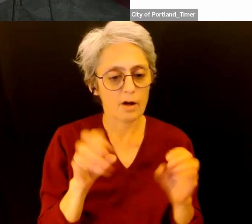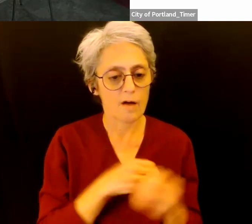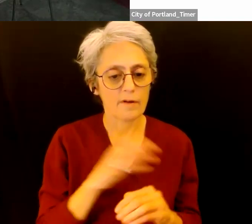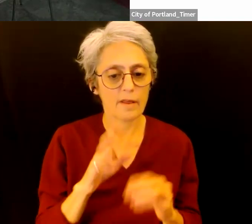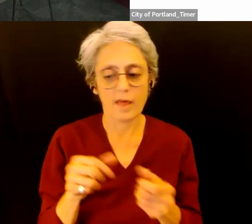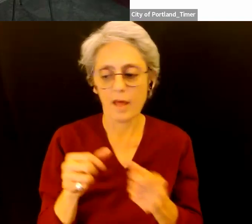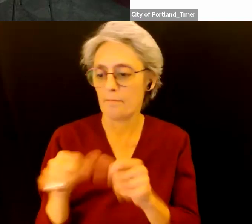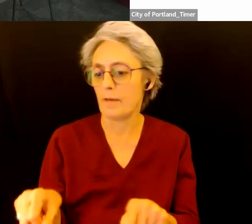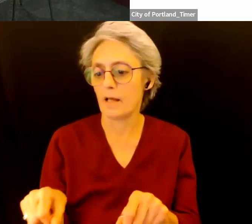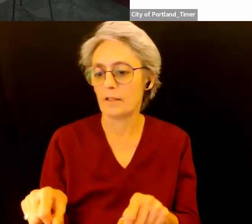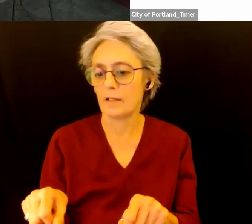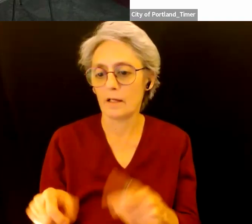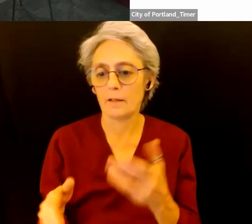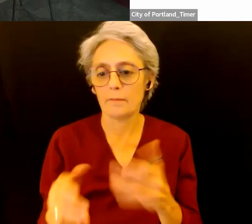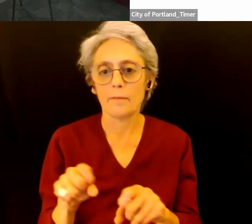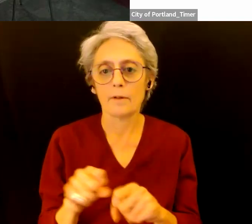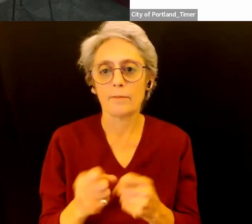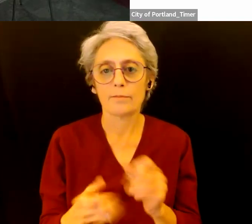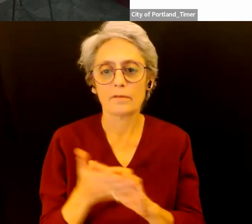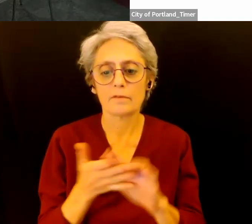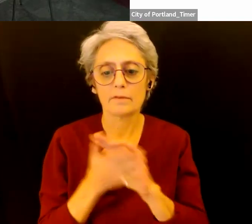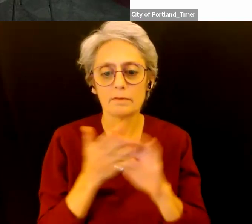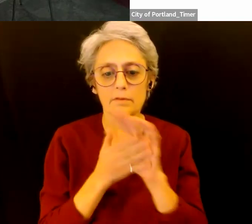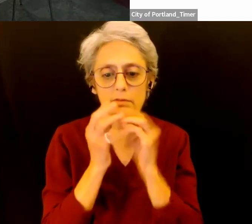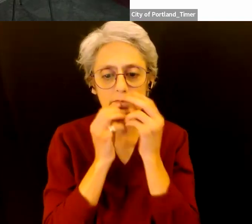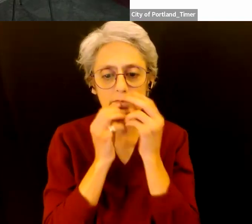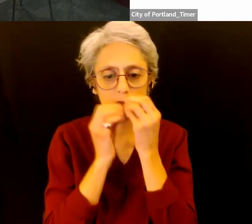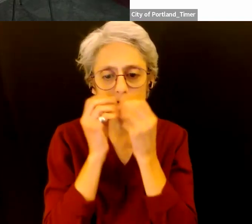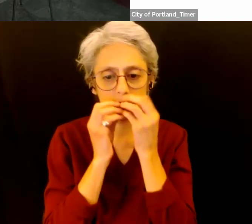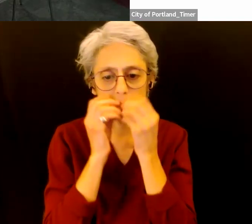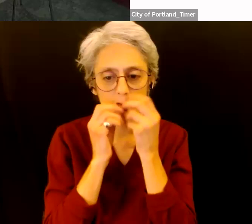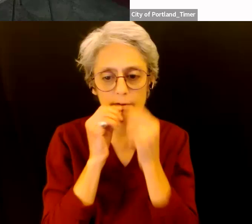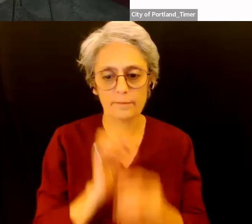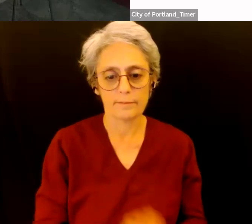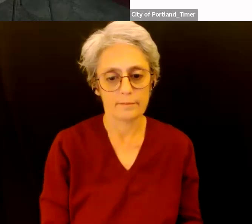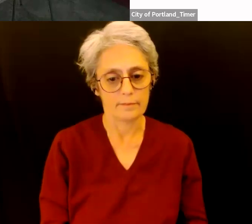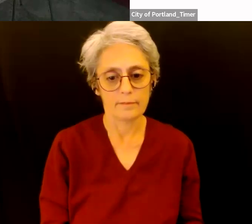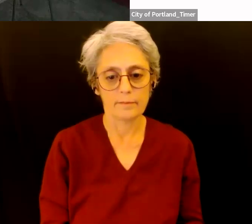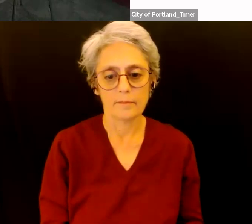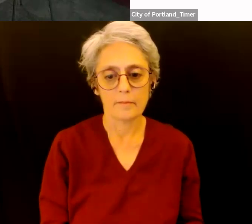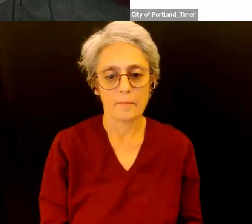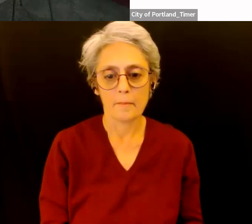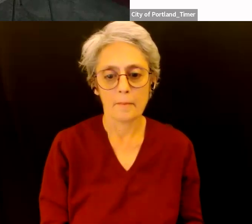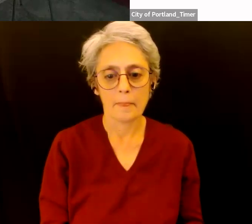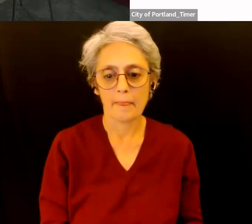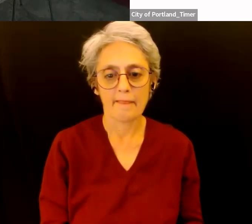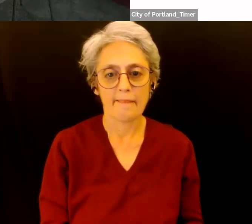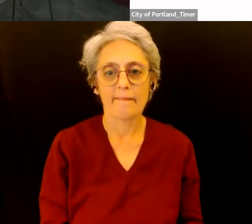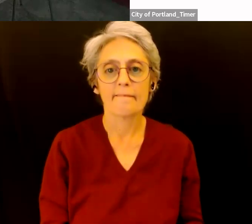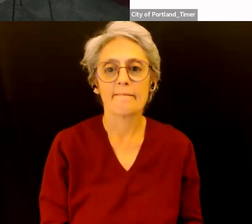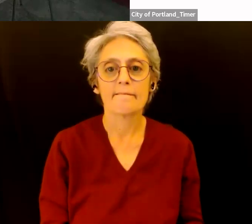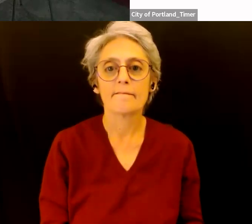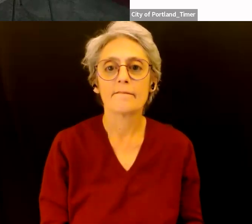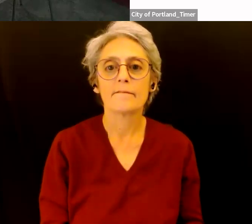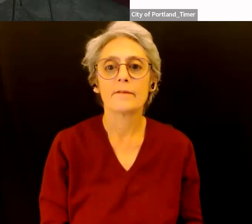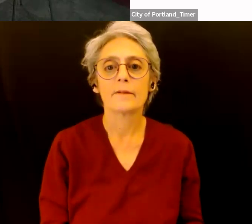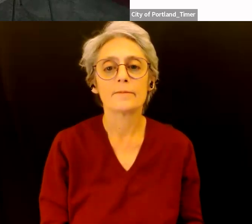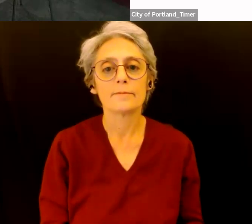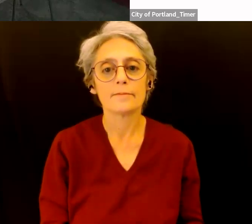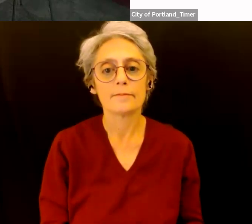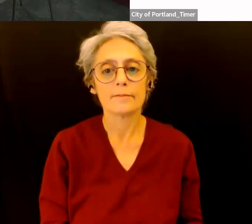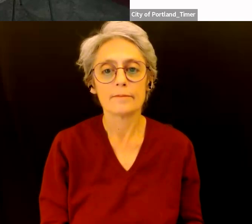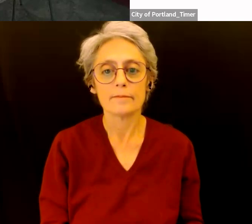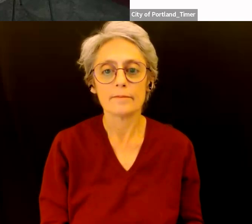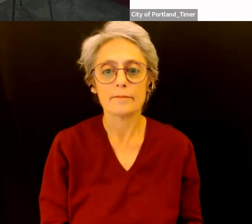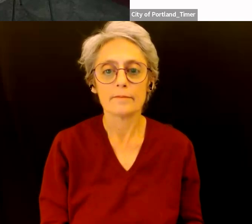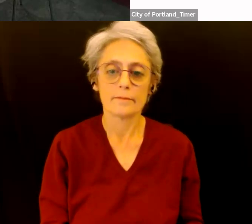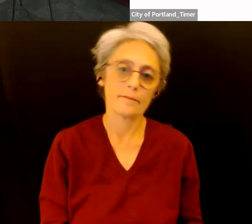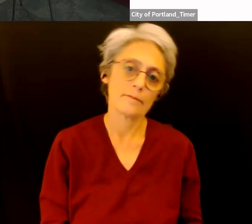And possibly breaking but fixing this shoe permanently. Thank you.